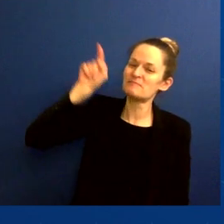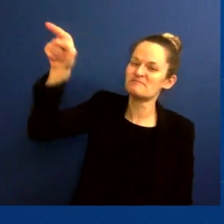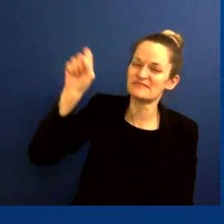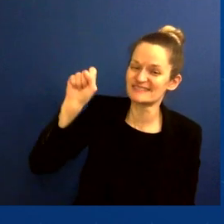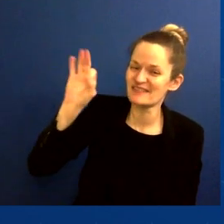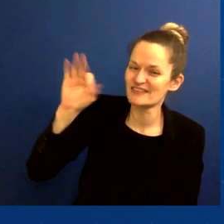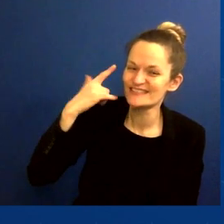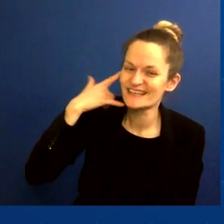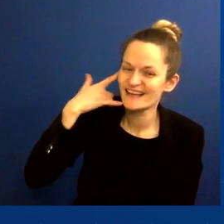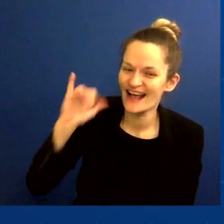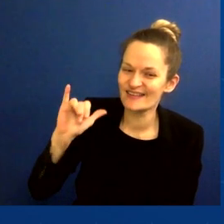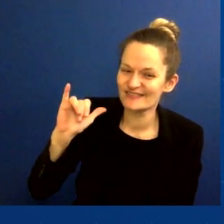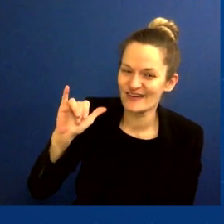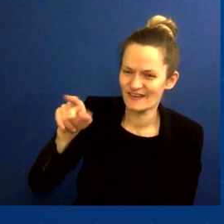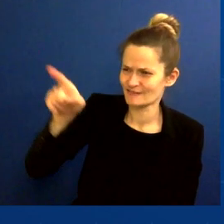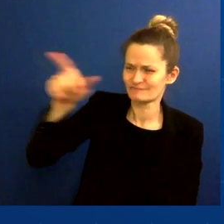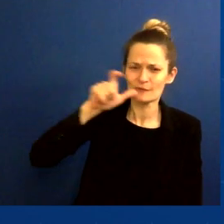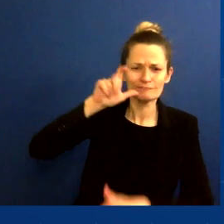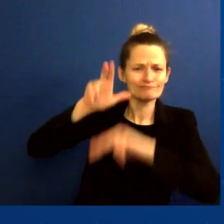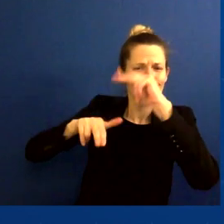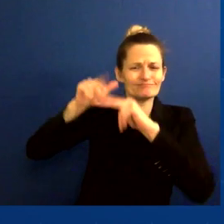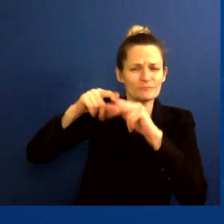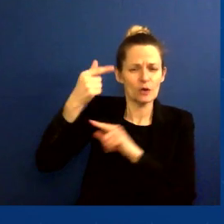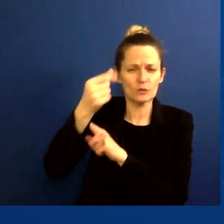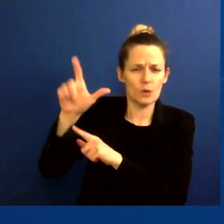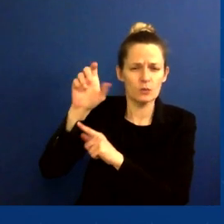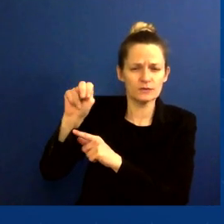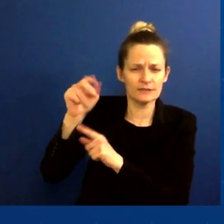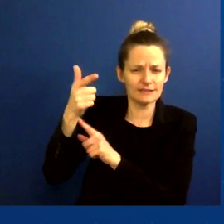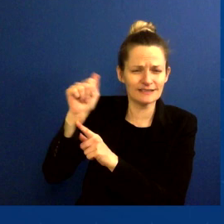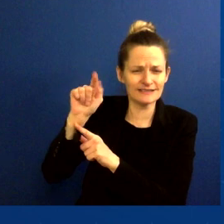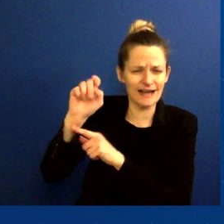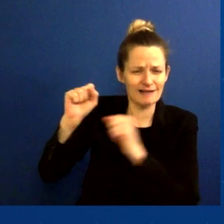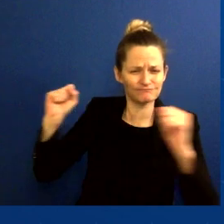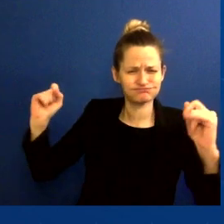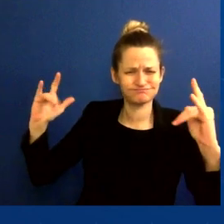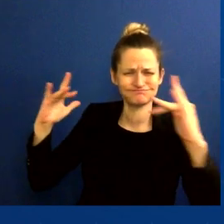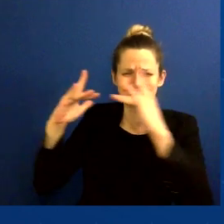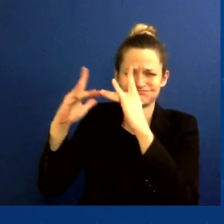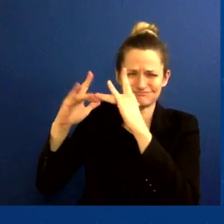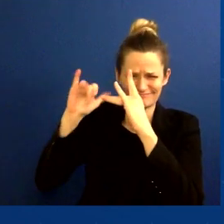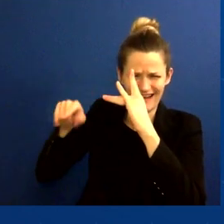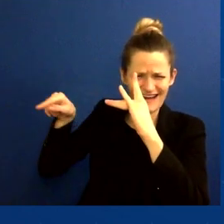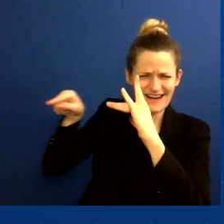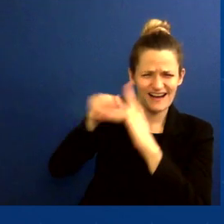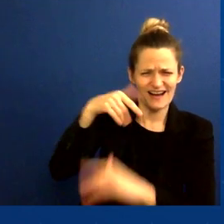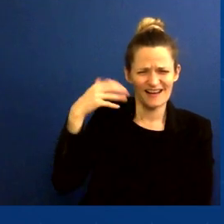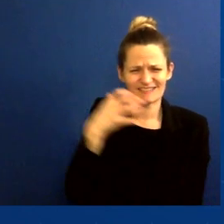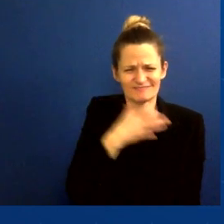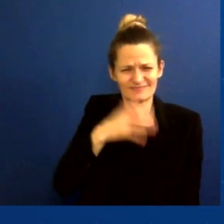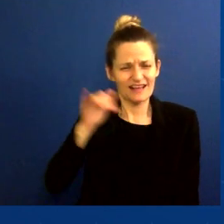Union workers built the Willis Tower in St. Louis. Union workers built the Gateway Arch